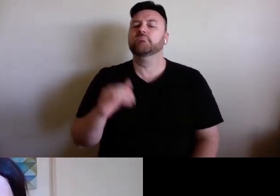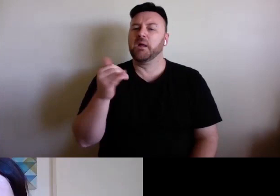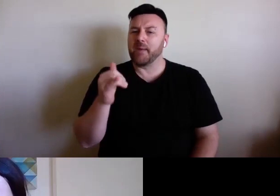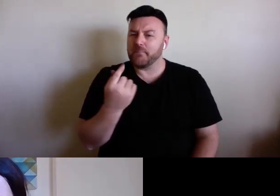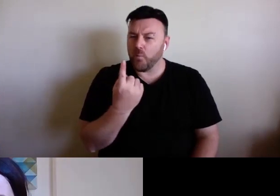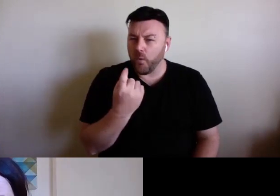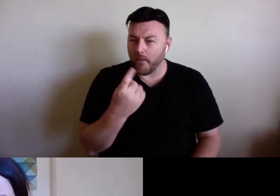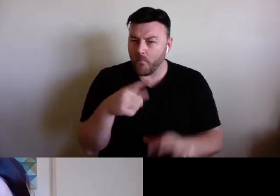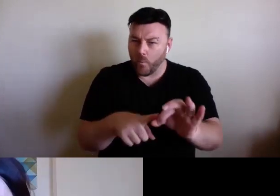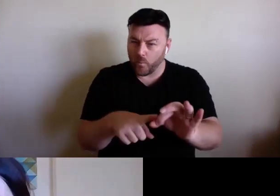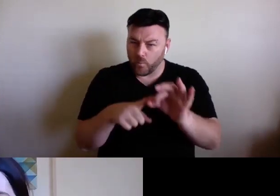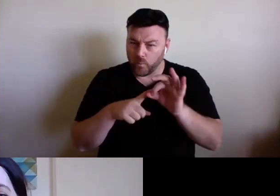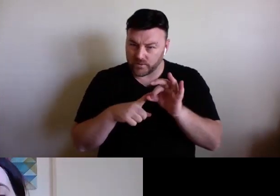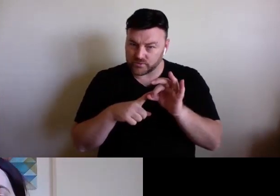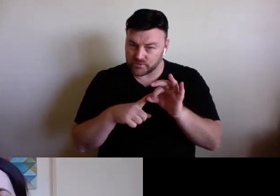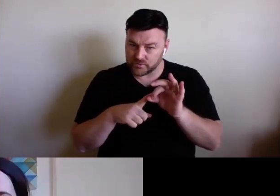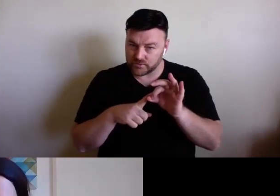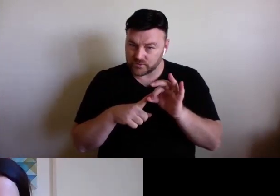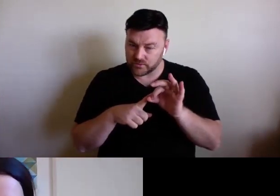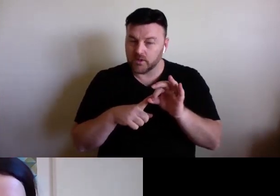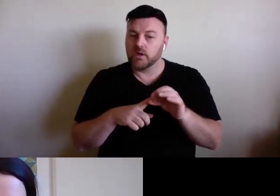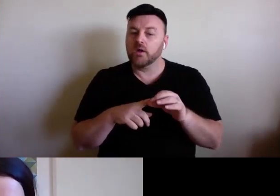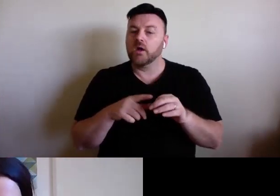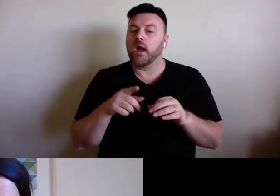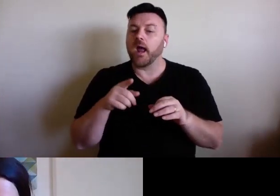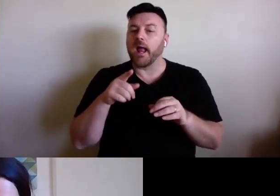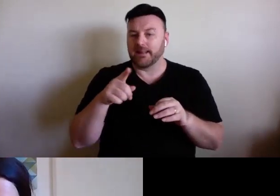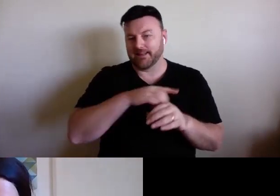I'm happy to Carrow on. I don't know if you've got to bring a